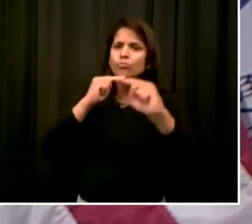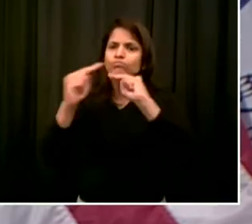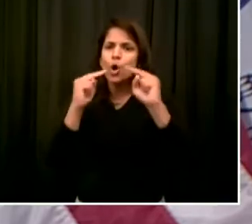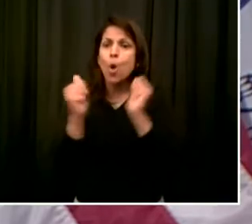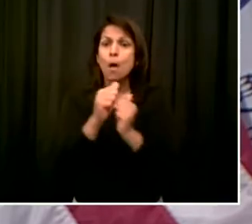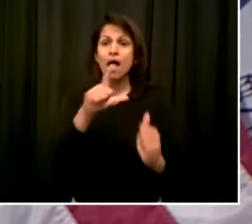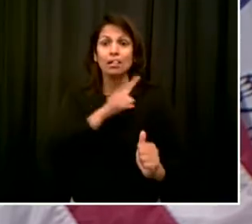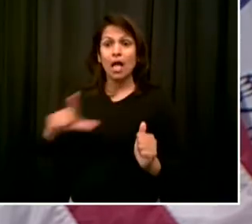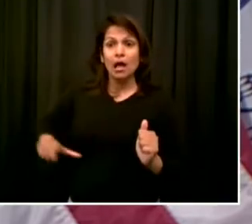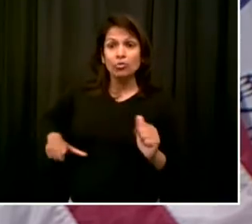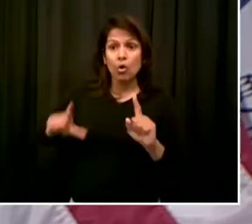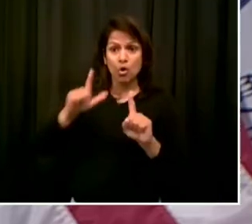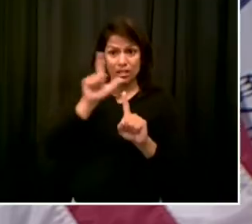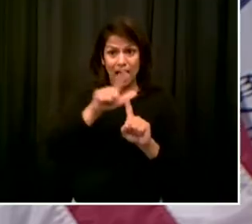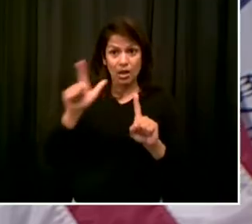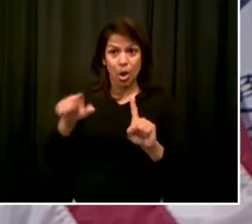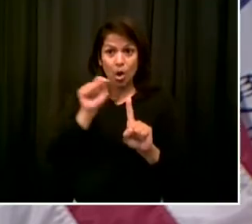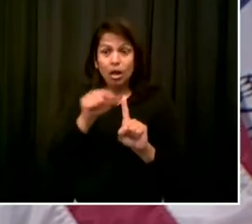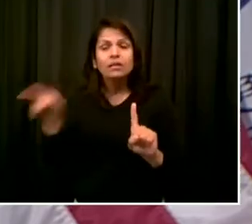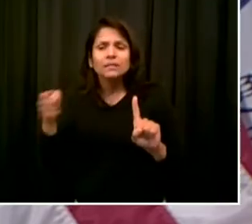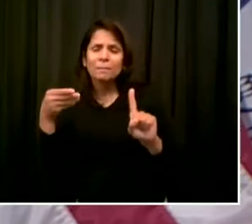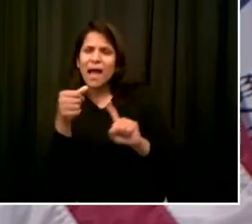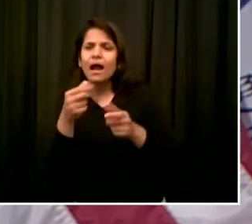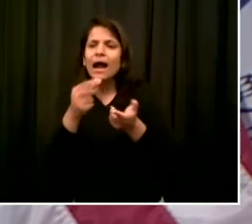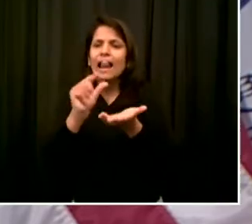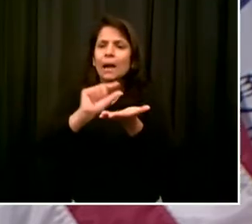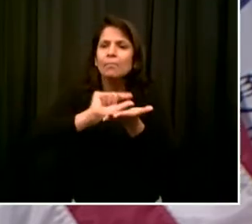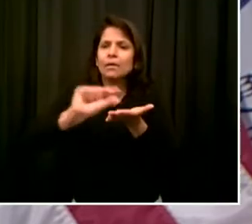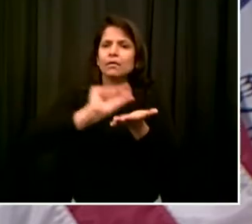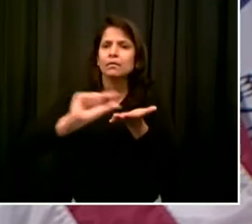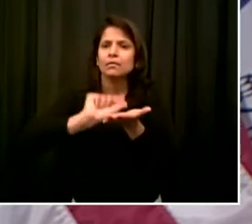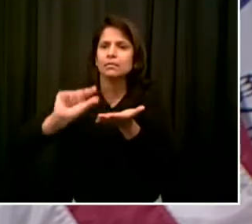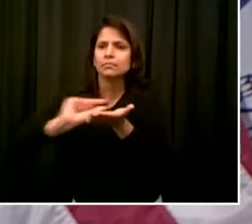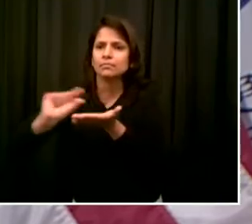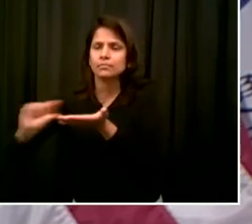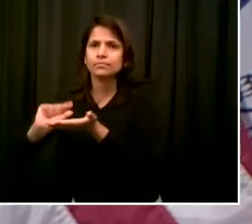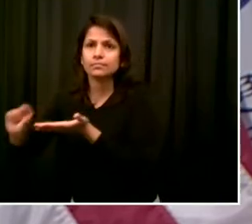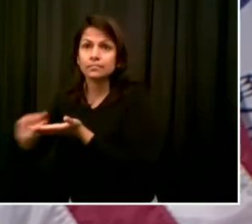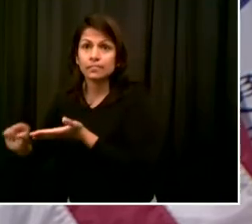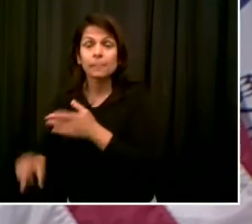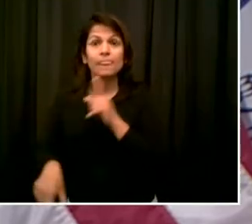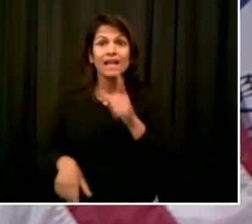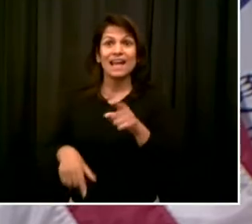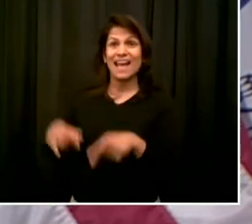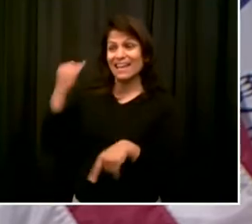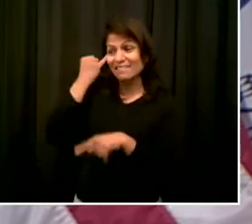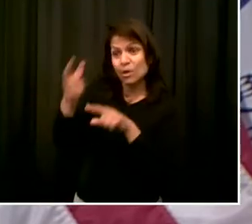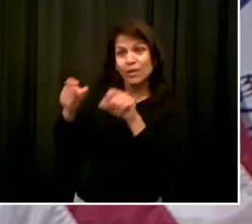TOGO ON A PAYMENT PLAN FOR THE FUTURE AND A D0IzONLGER PERIOD TIME. THEY CANNOT EVICT SOMEOE NIF